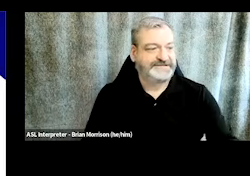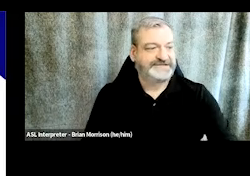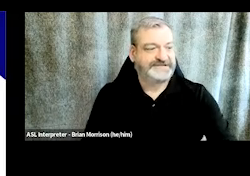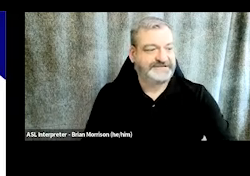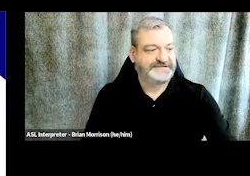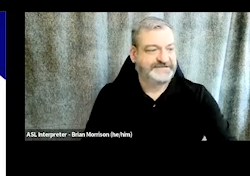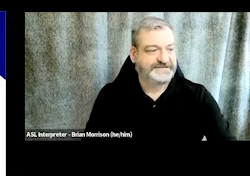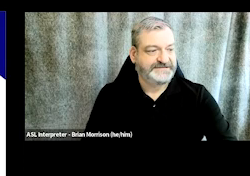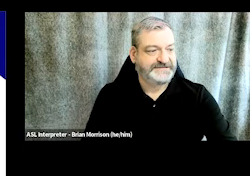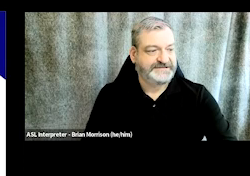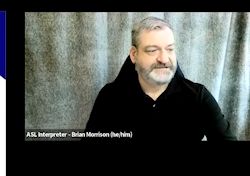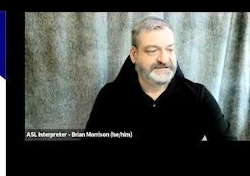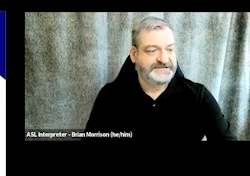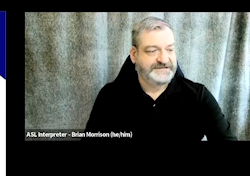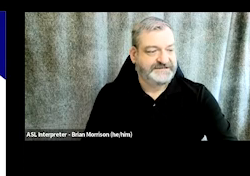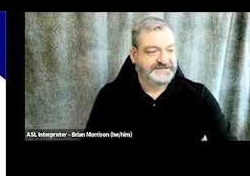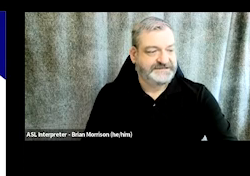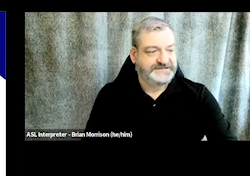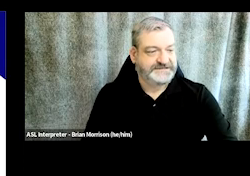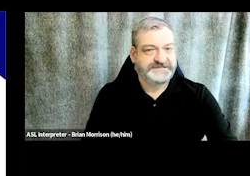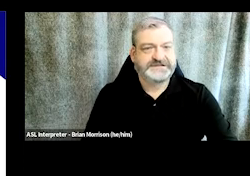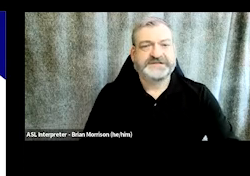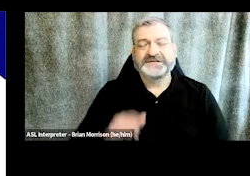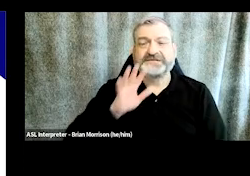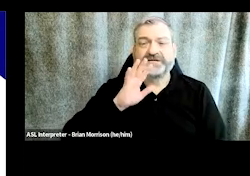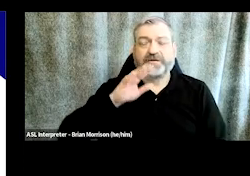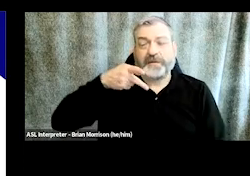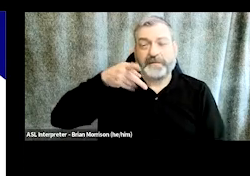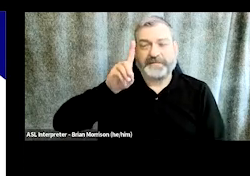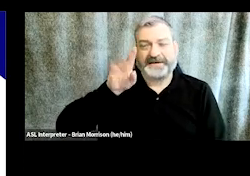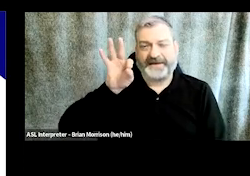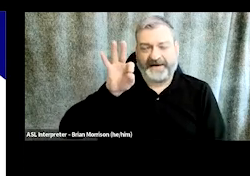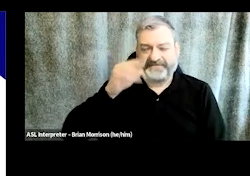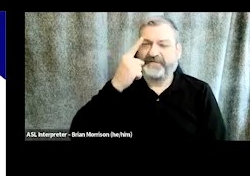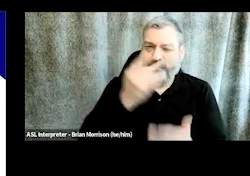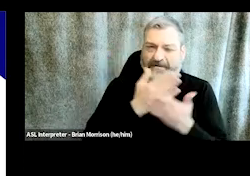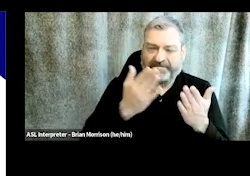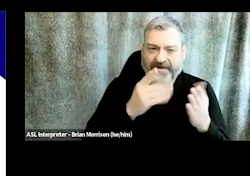So when we talk about PDFs are one thing, moving on to the concept of document